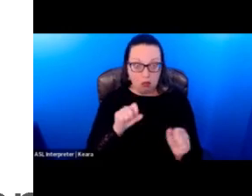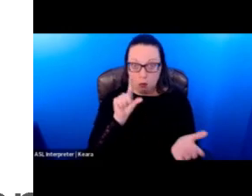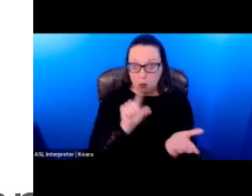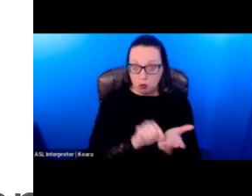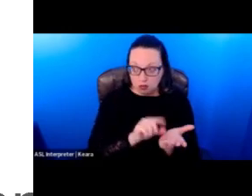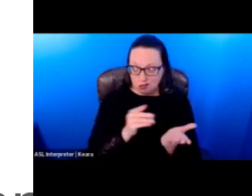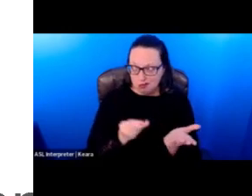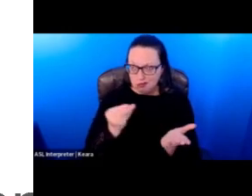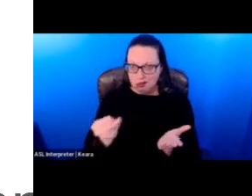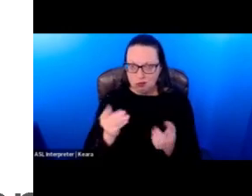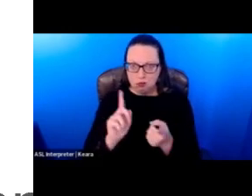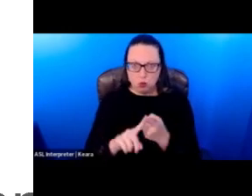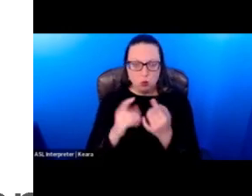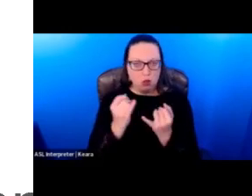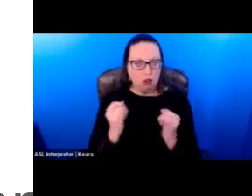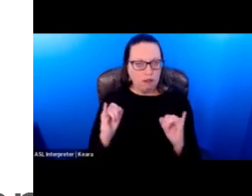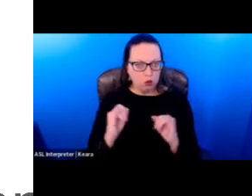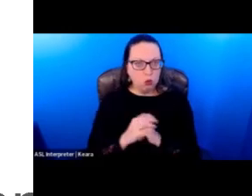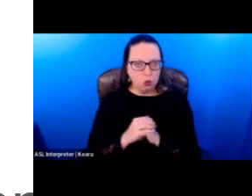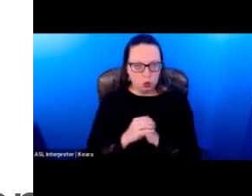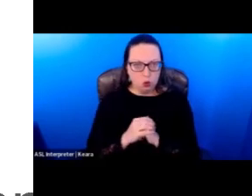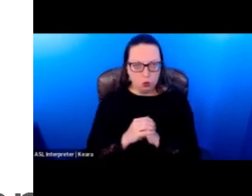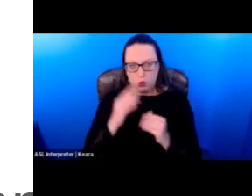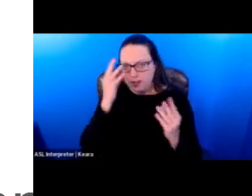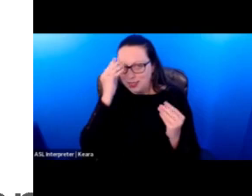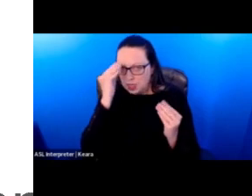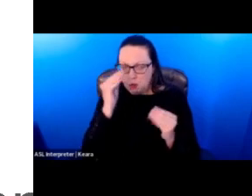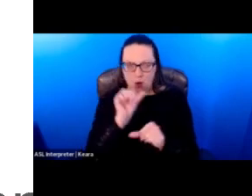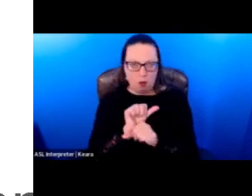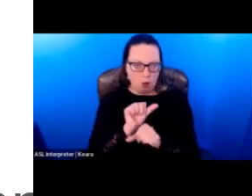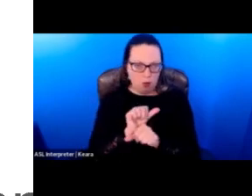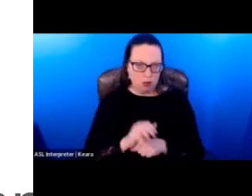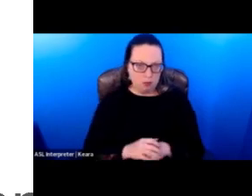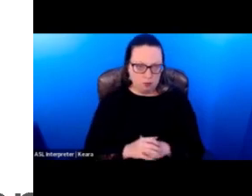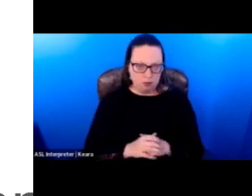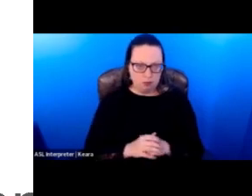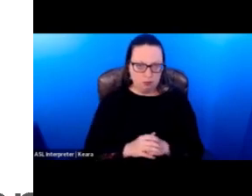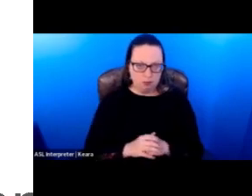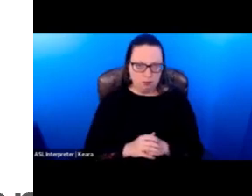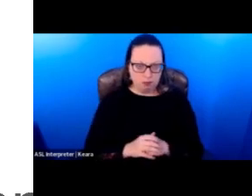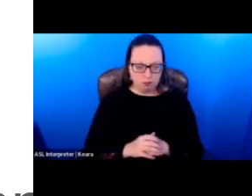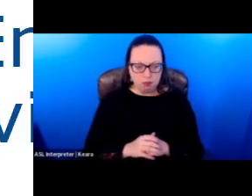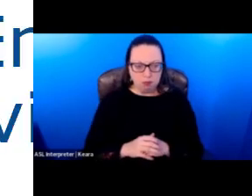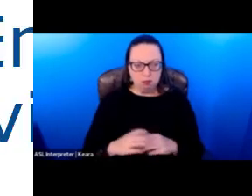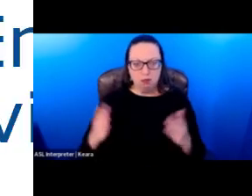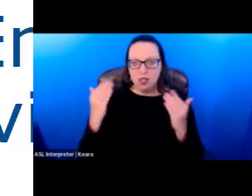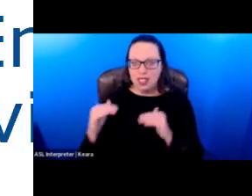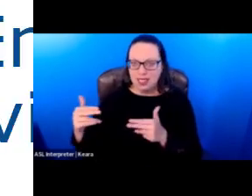individual who is thinking about employment. So let's go on to the next slide. And we'll talk